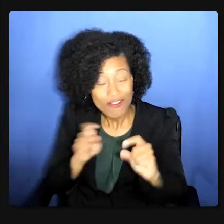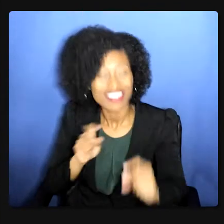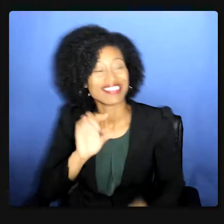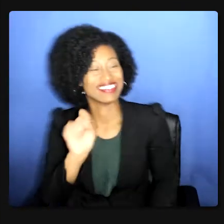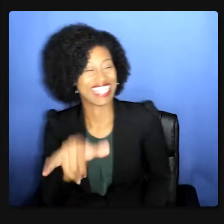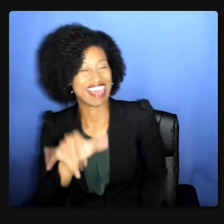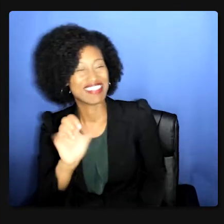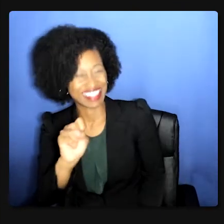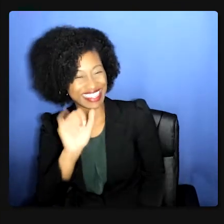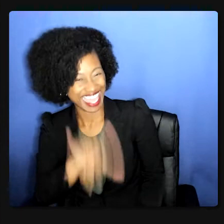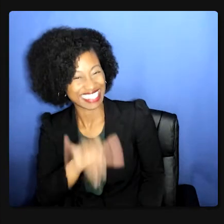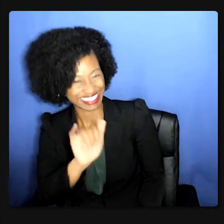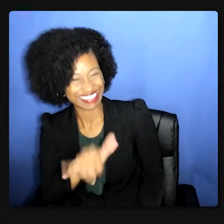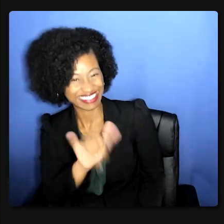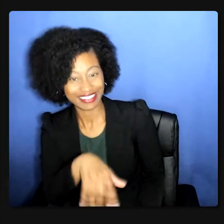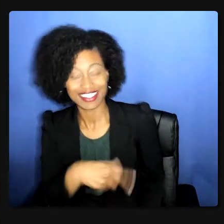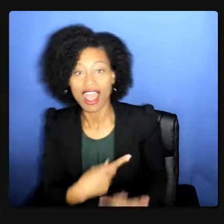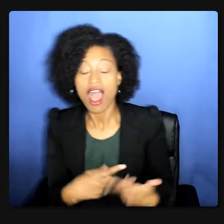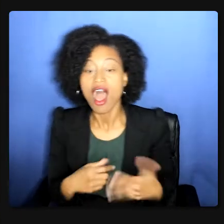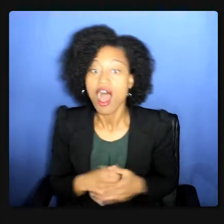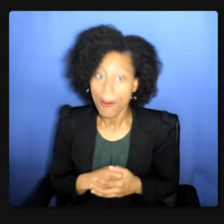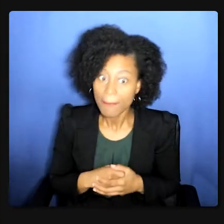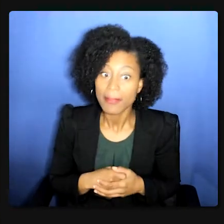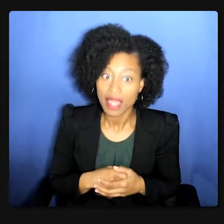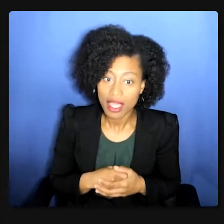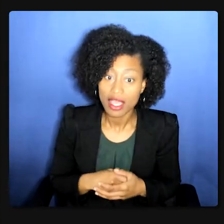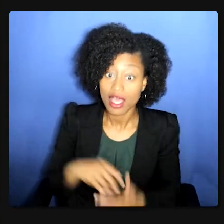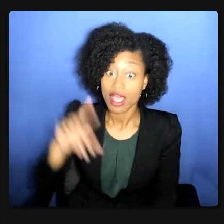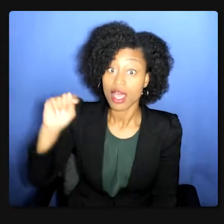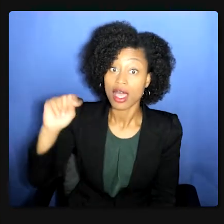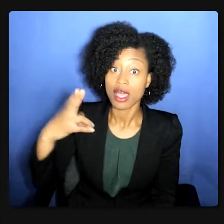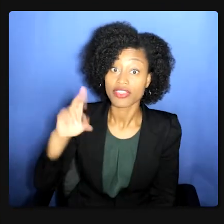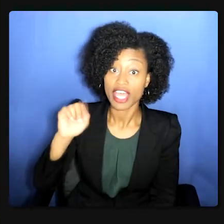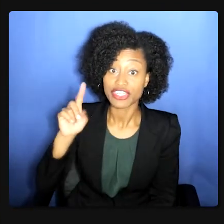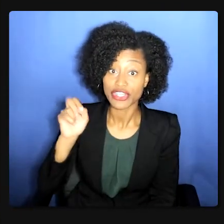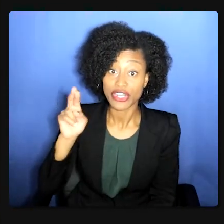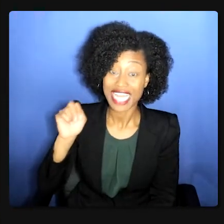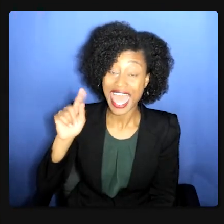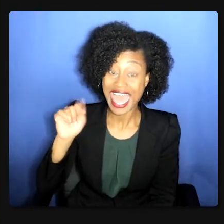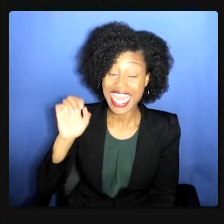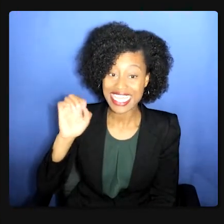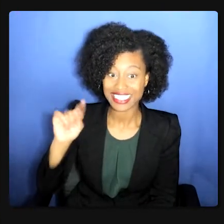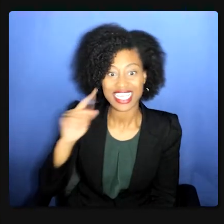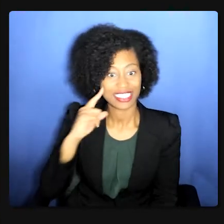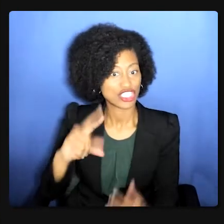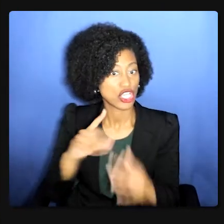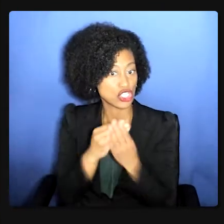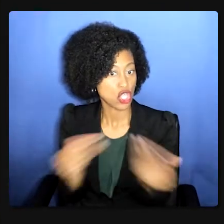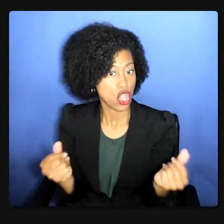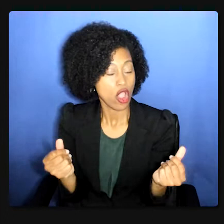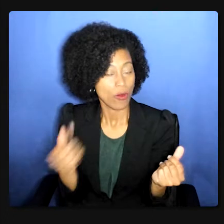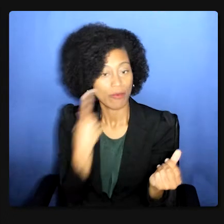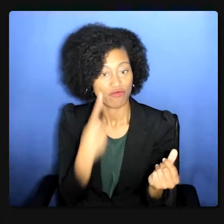[Dimitris] Yeah, yeah, yeah. [Amie] So Thundernetes is that solution that we created to run the game servers on Kubernetes.